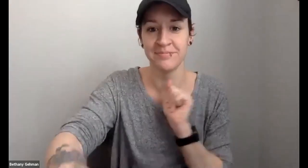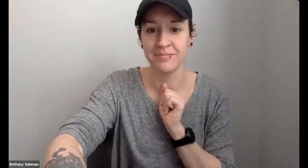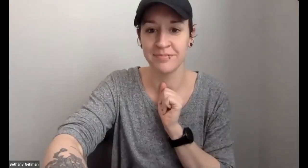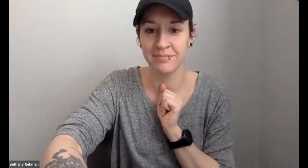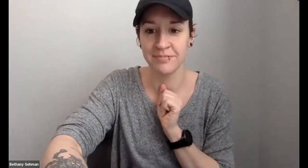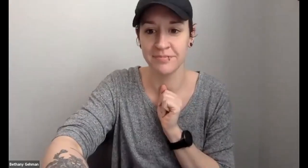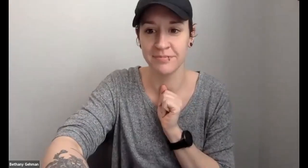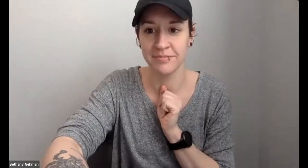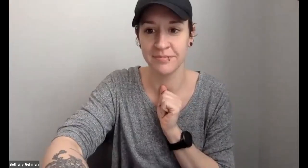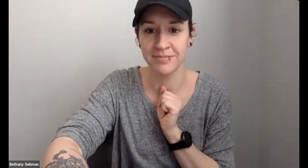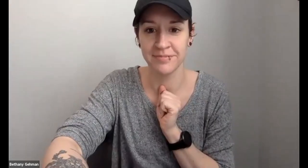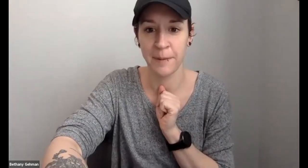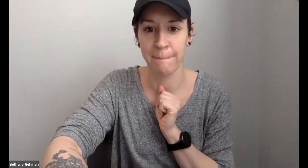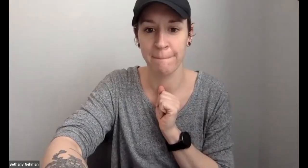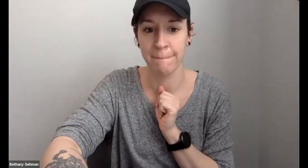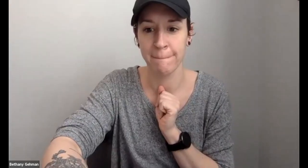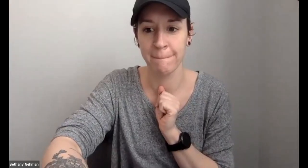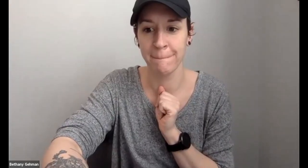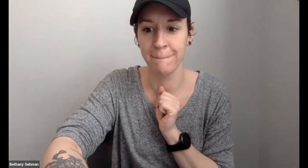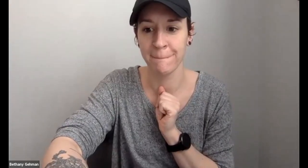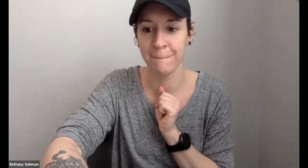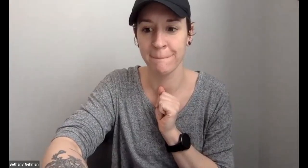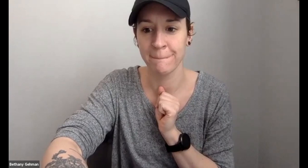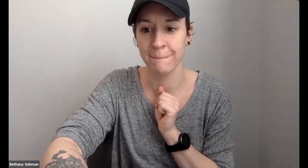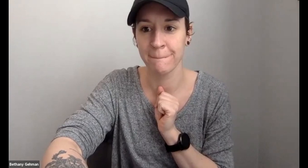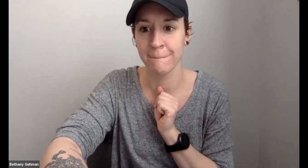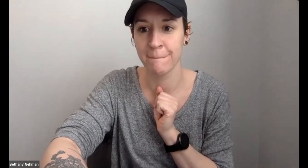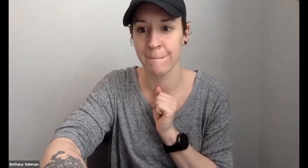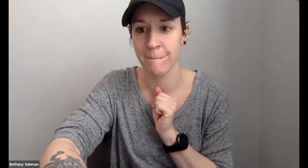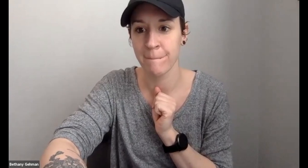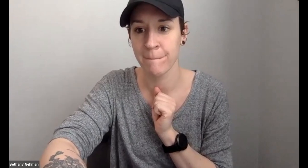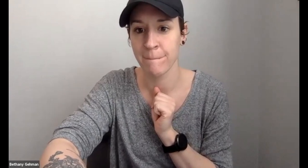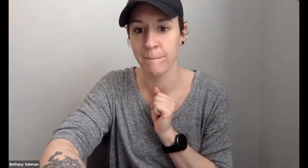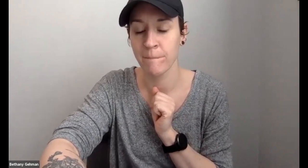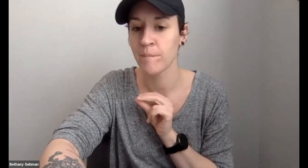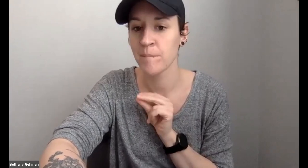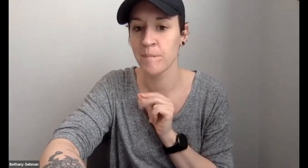come available. >> Bethany: Thank you so much. I really appreciate it, that's all I needed to know.